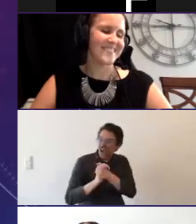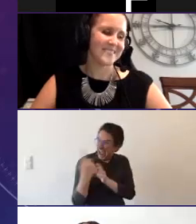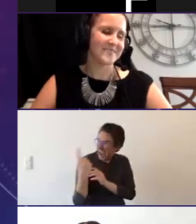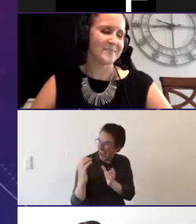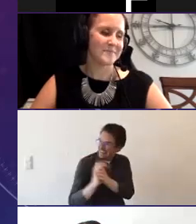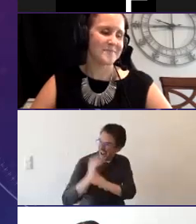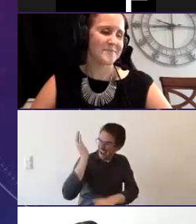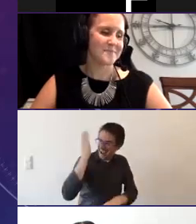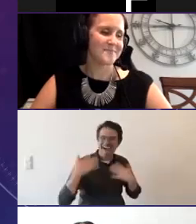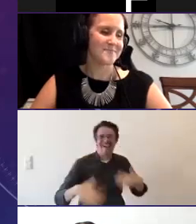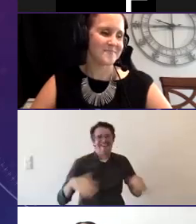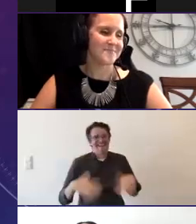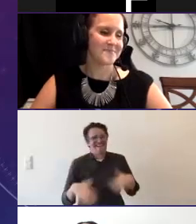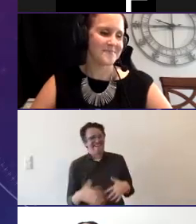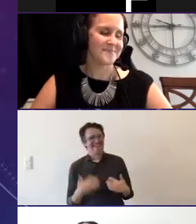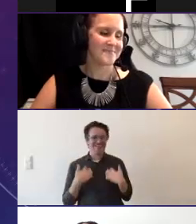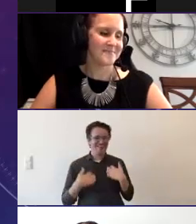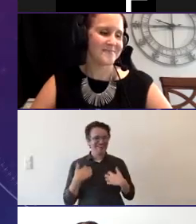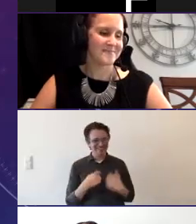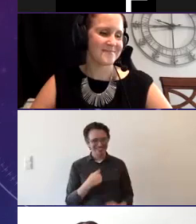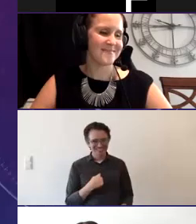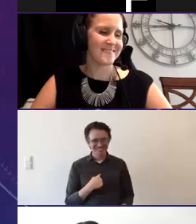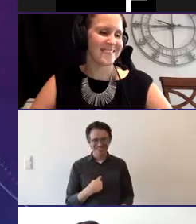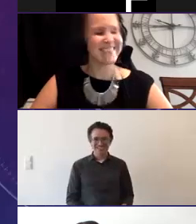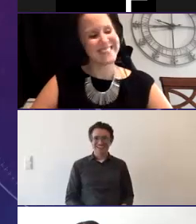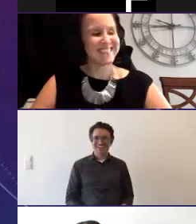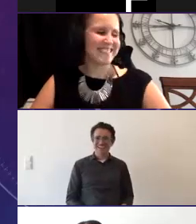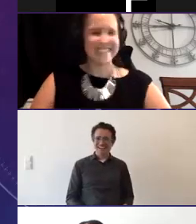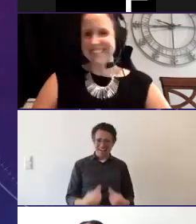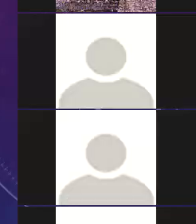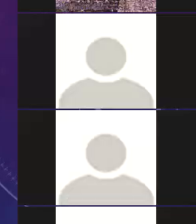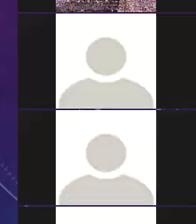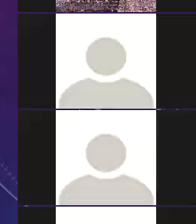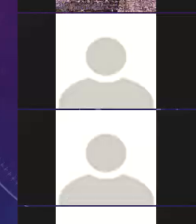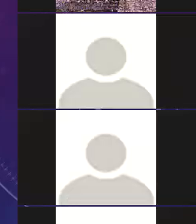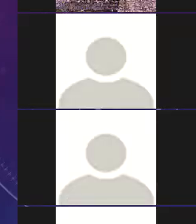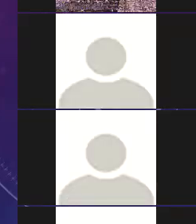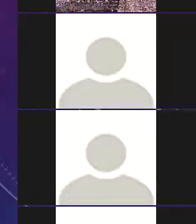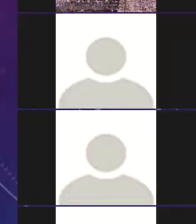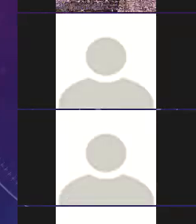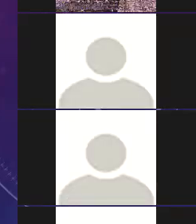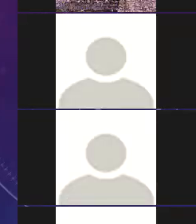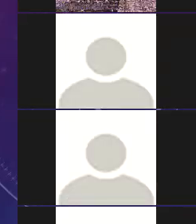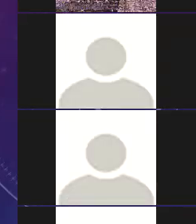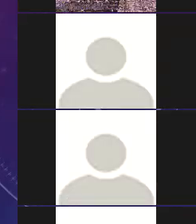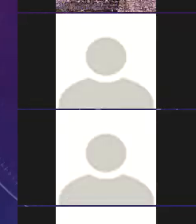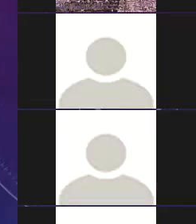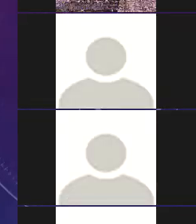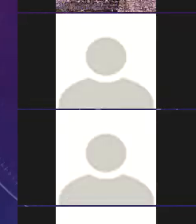Harvard and both really love dancing salsa dancing we're all so different and